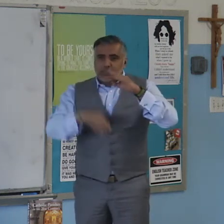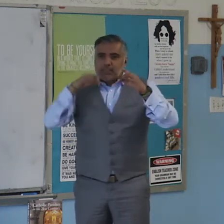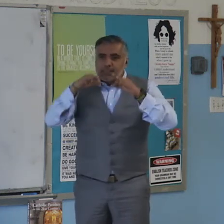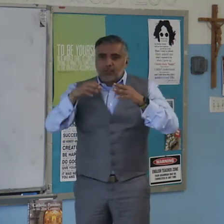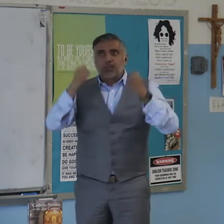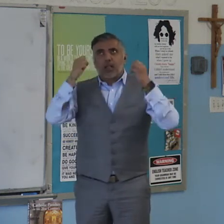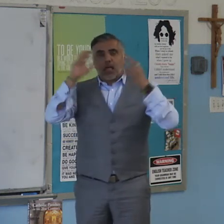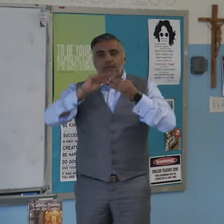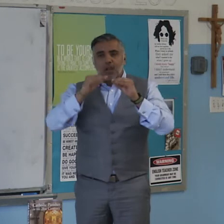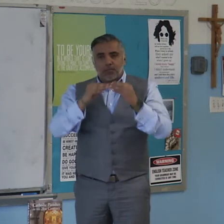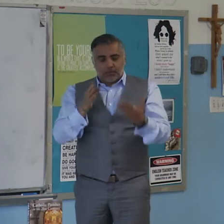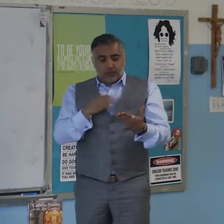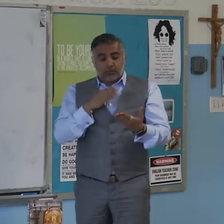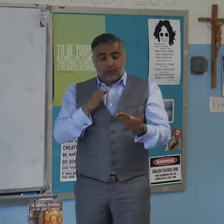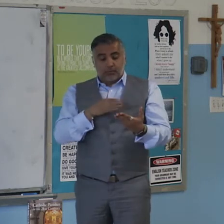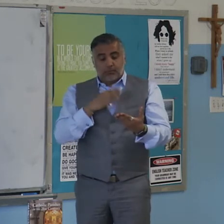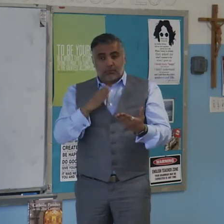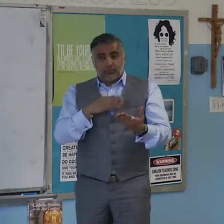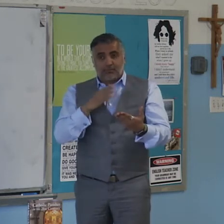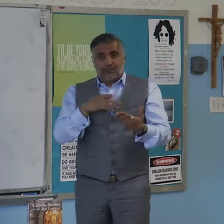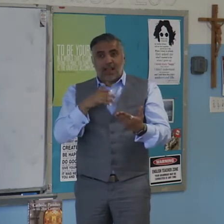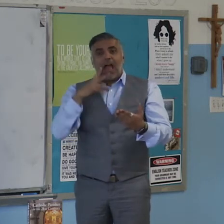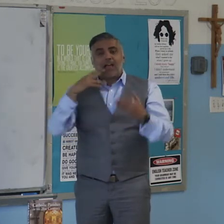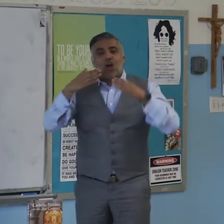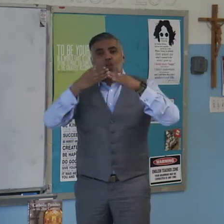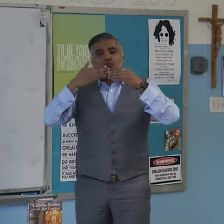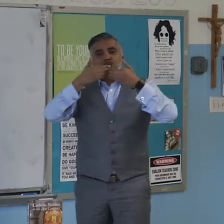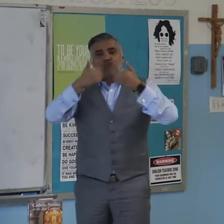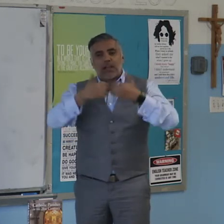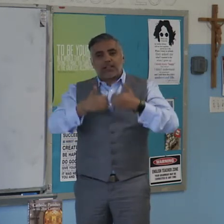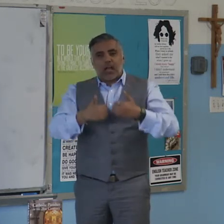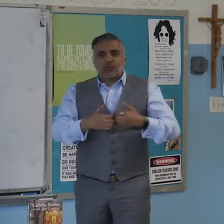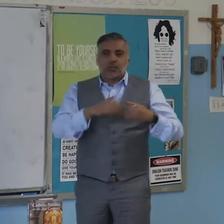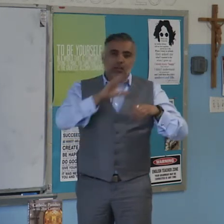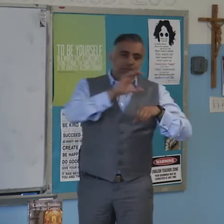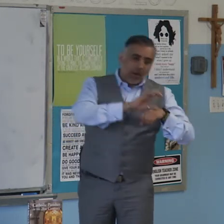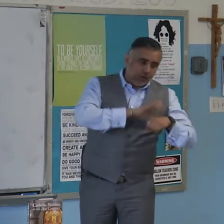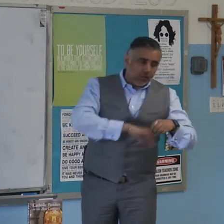to look at on this, and kind of a breakdown in parishes and diocese and Catholic